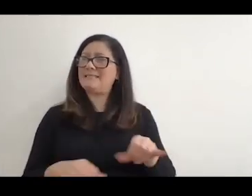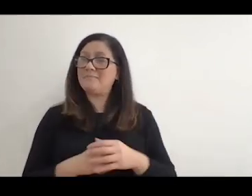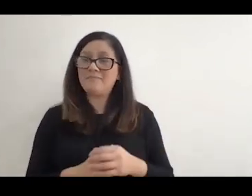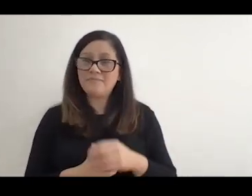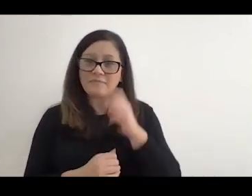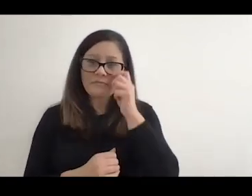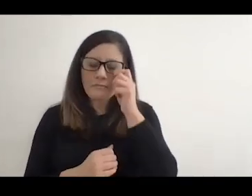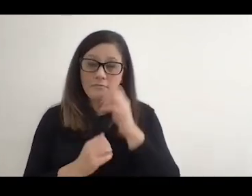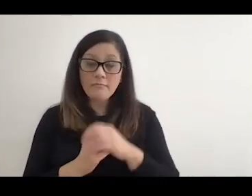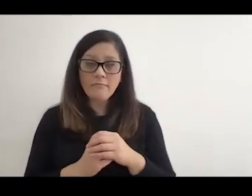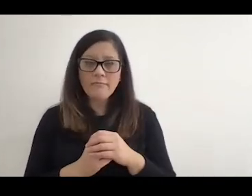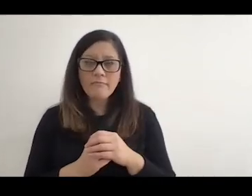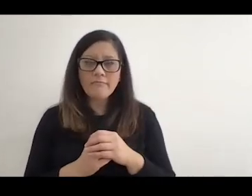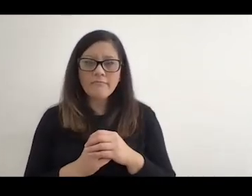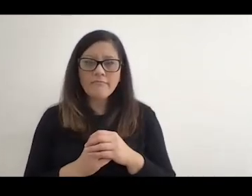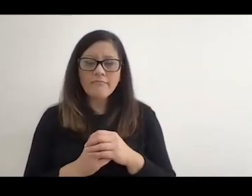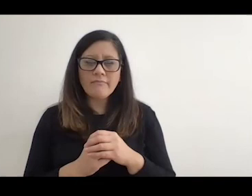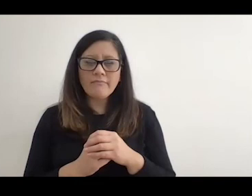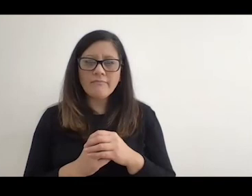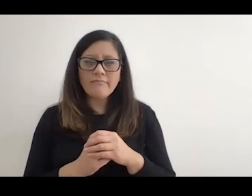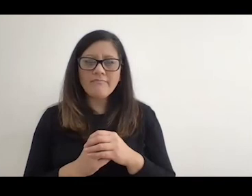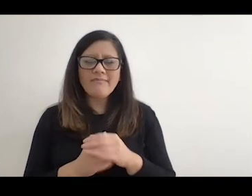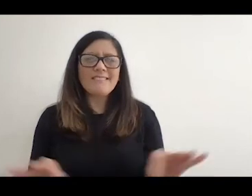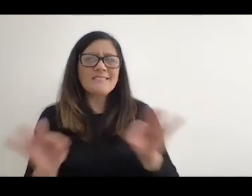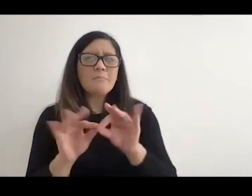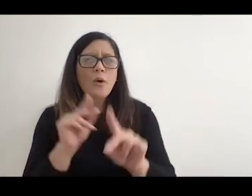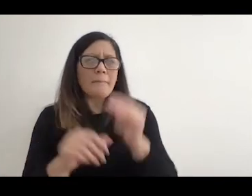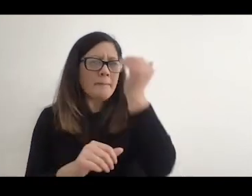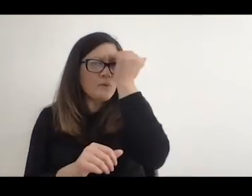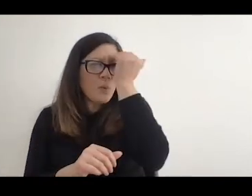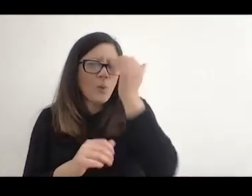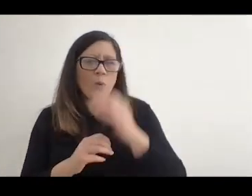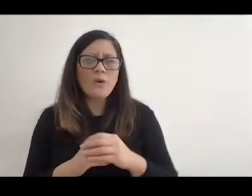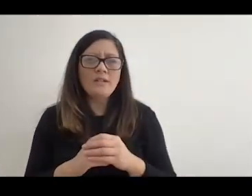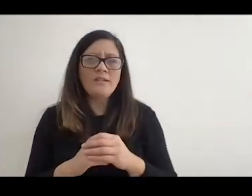to know that you know what? I don't have to do 100 hacks.